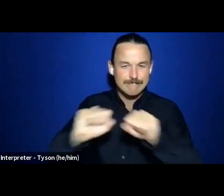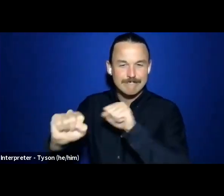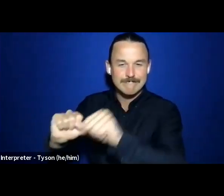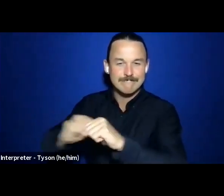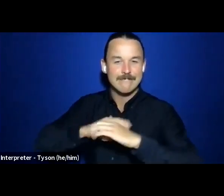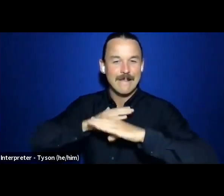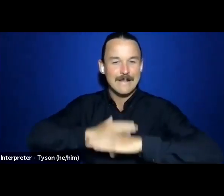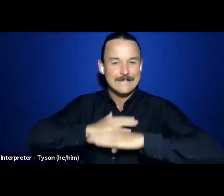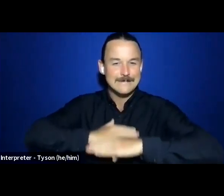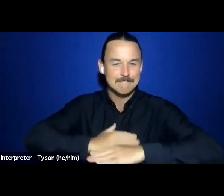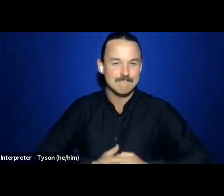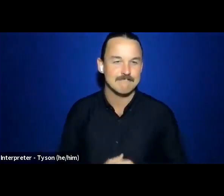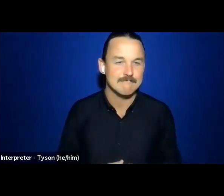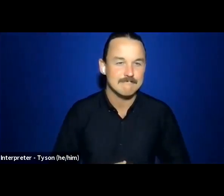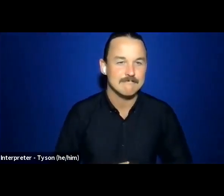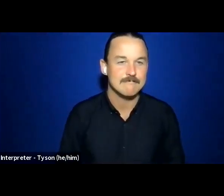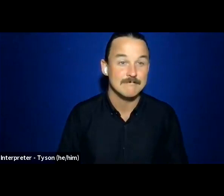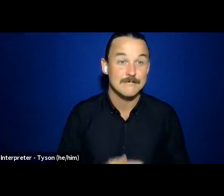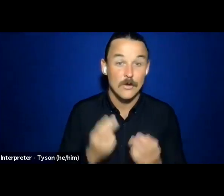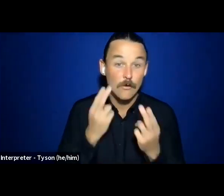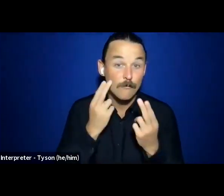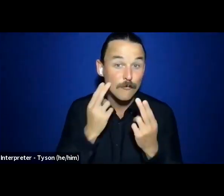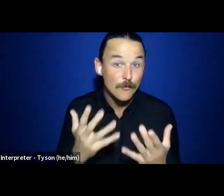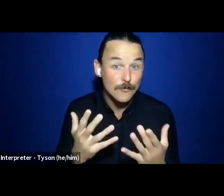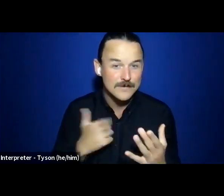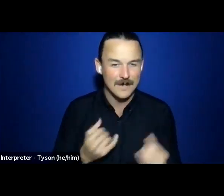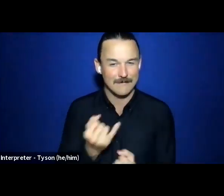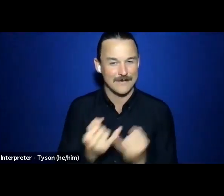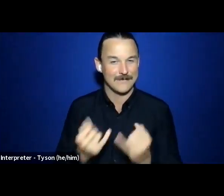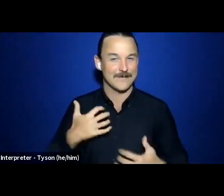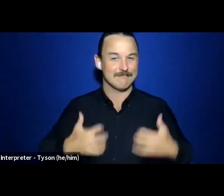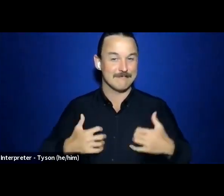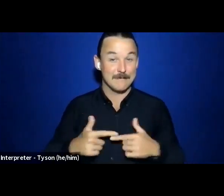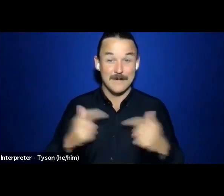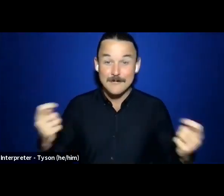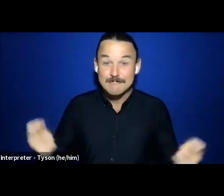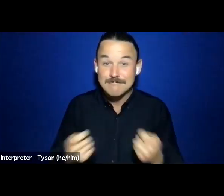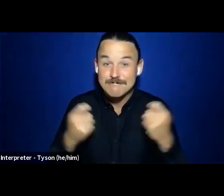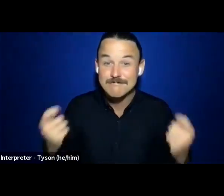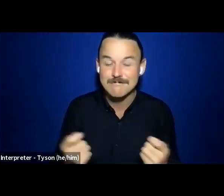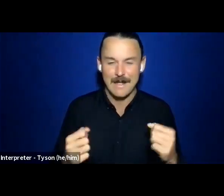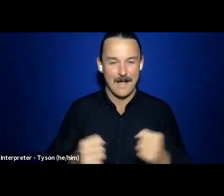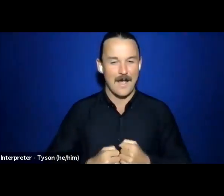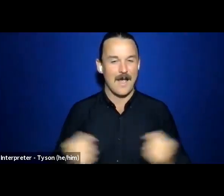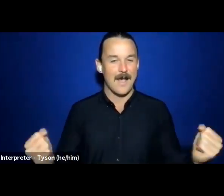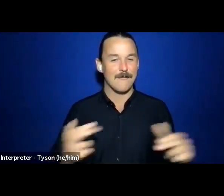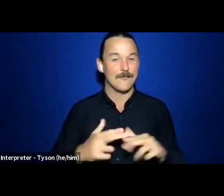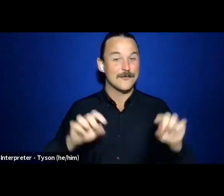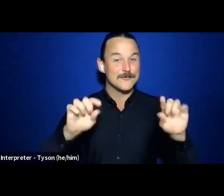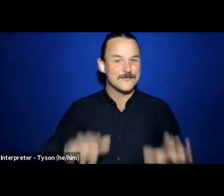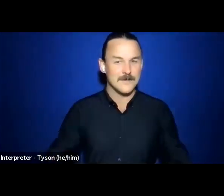graph ing you here, and I extend that gratitude elders have whichever aboriginal nation. And of course I am And of course, I am so tough to be And of course, I am so tough to be celebrating out for